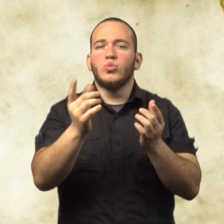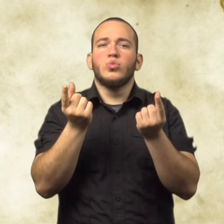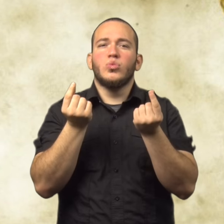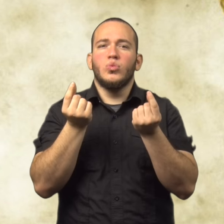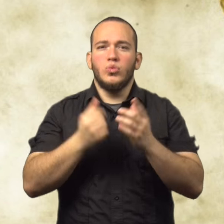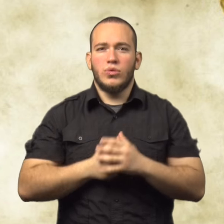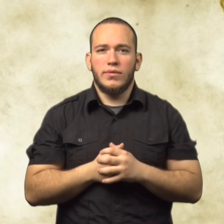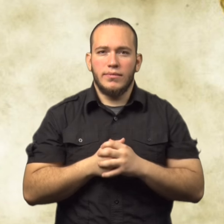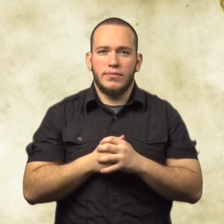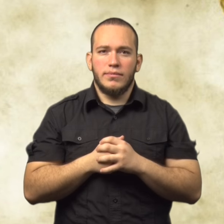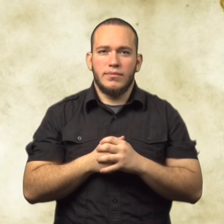how would you do it?